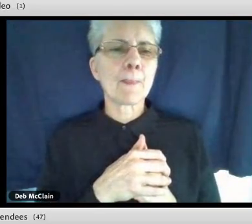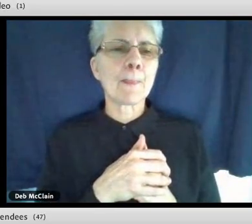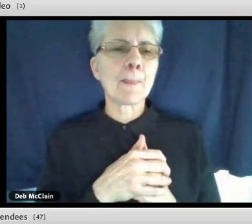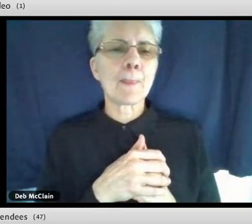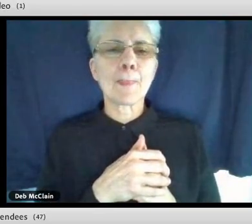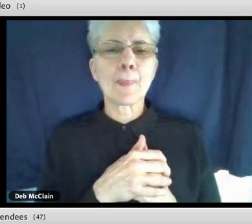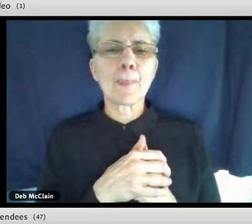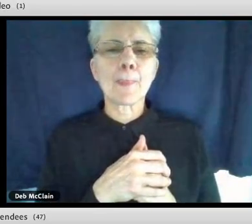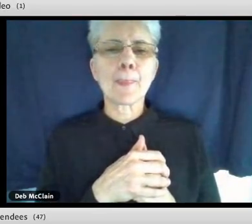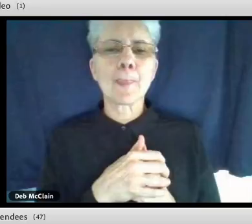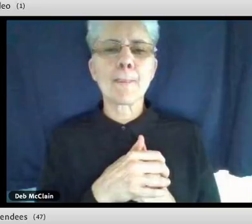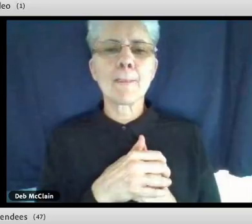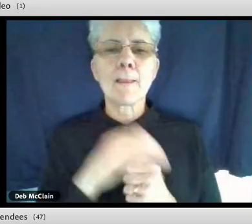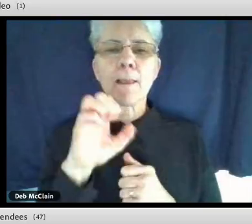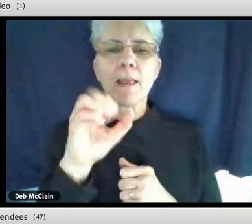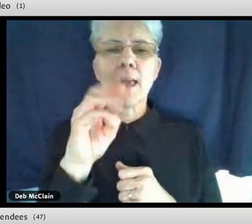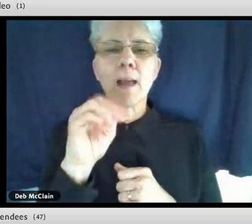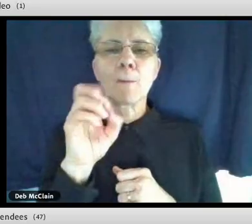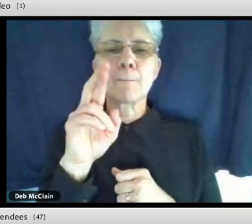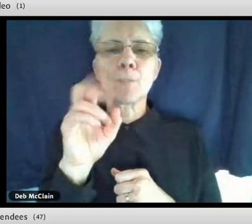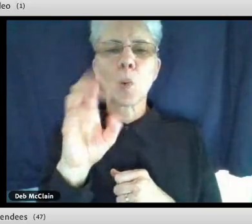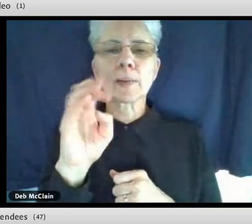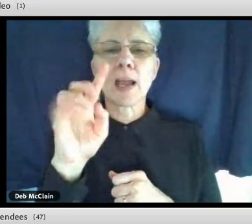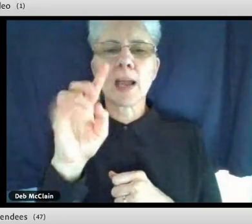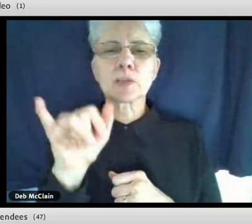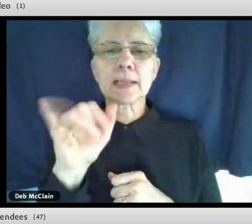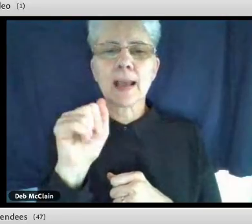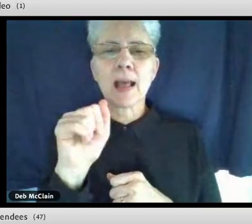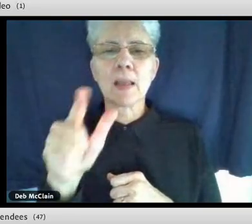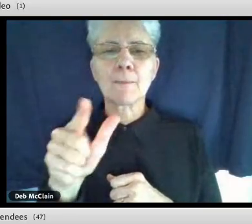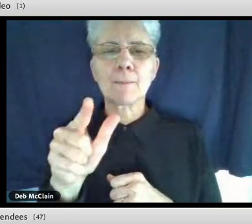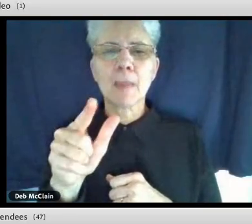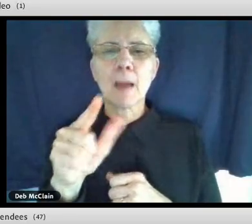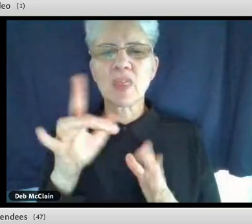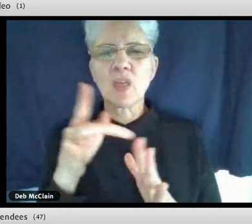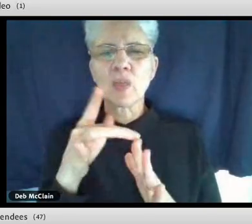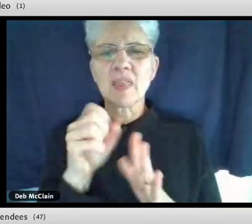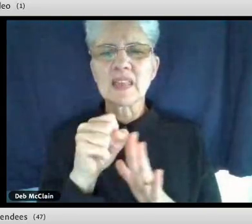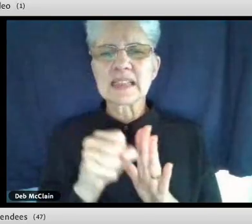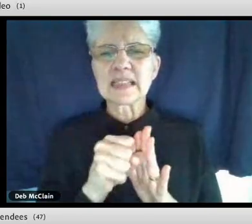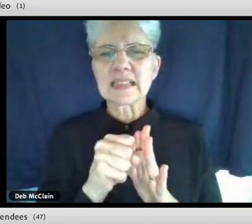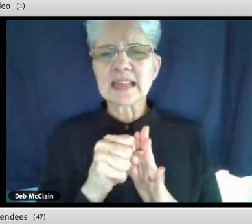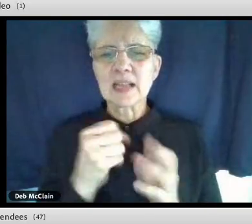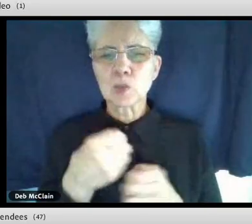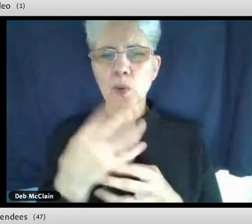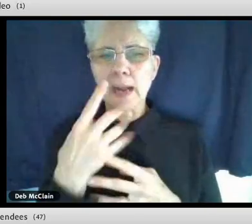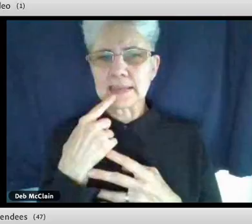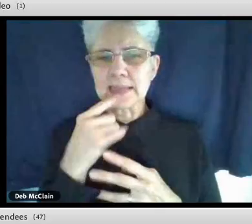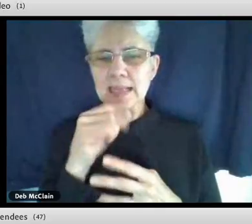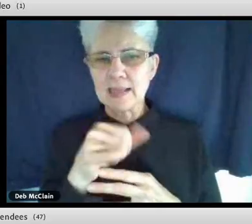So this is Elmore County, Alabama, which is right there kind of in the middle of the state, and if we scroll down it says